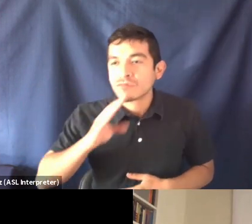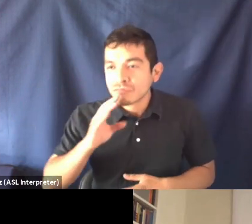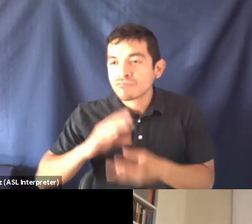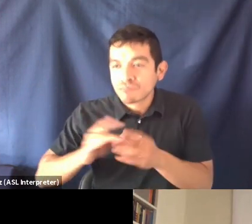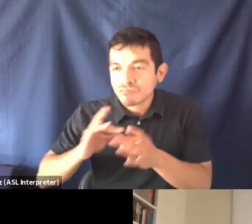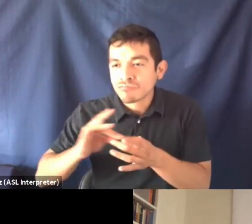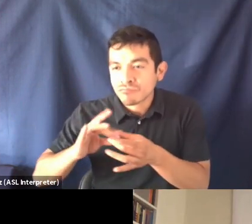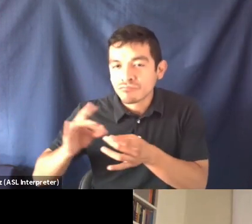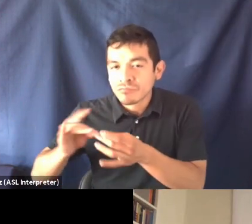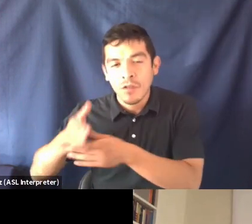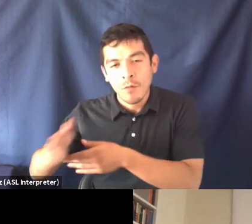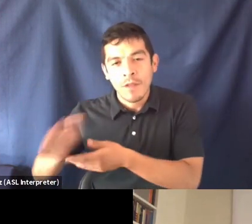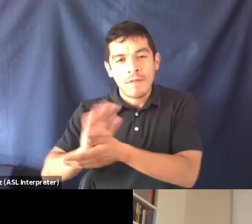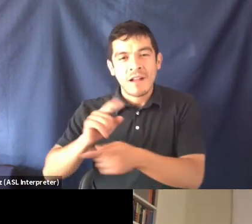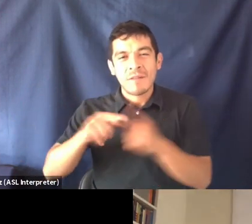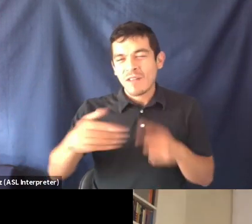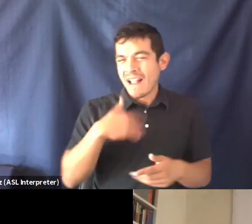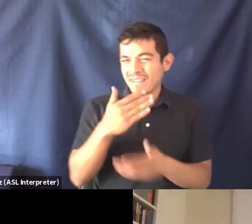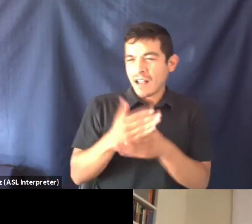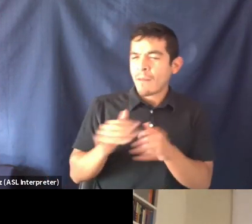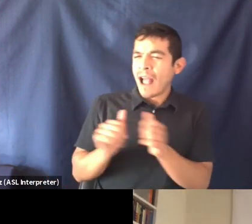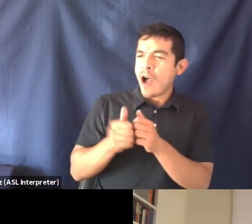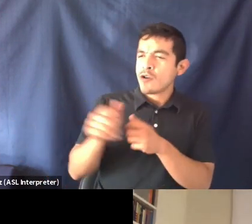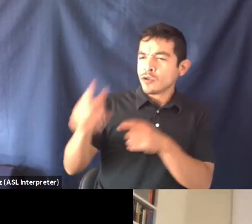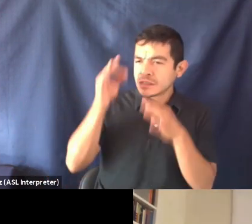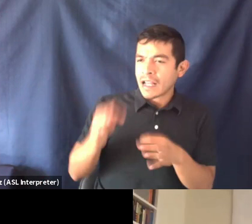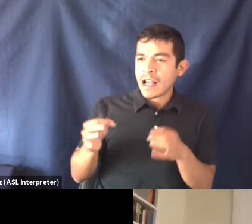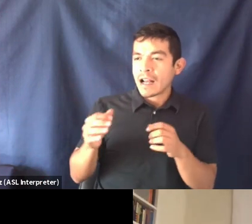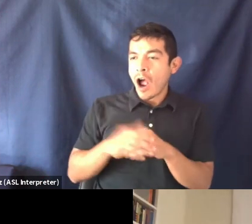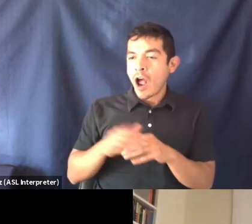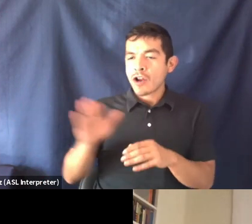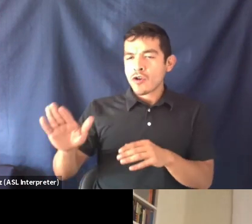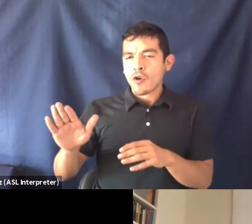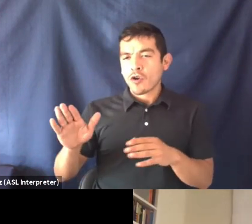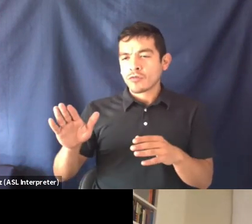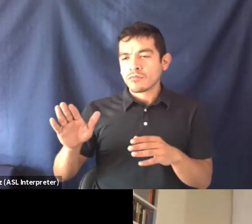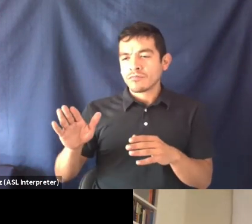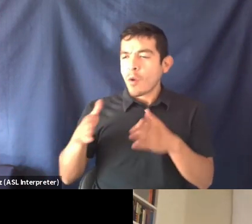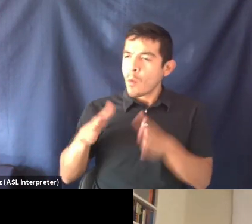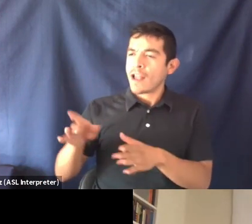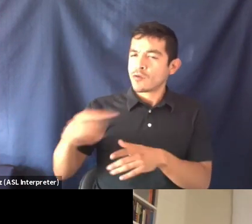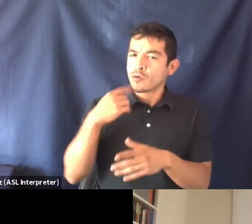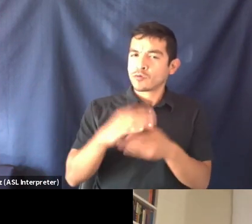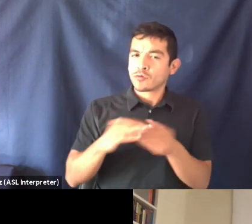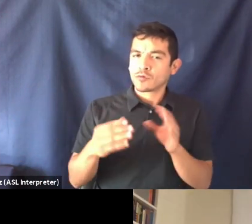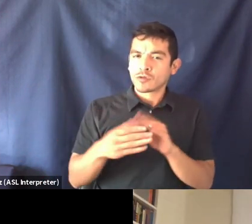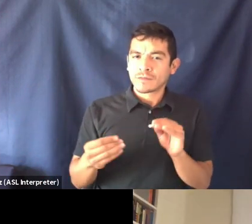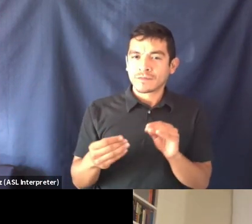that have like some intermittent narration. How did you decide on the particular approach that you took? Yeah, I'm so glad that you noticed the word listeners